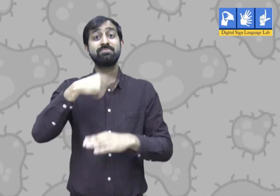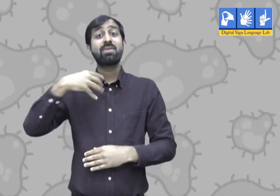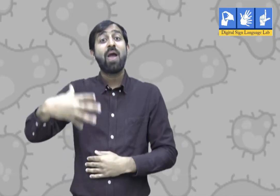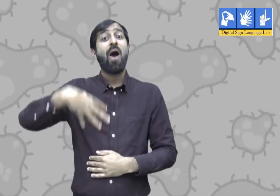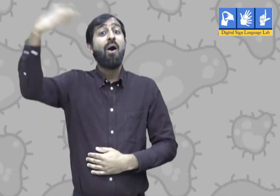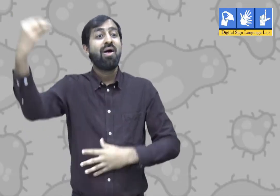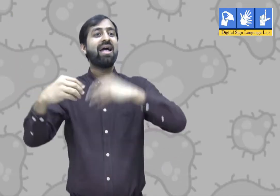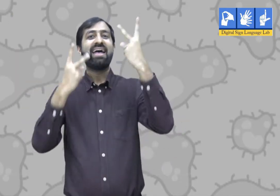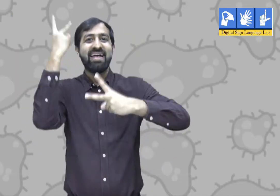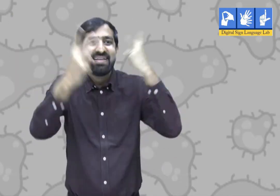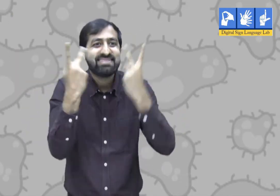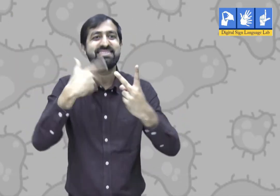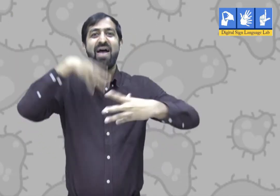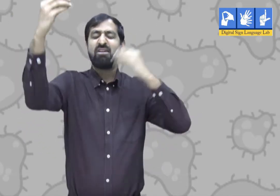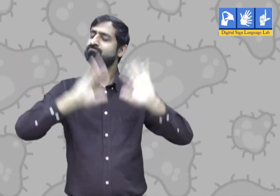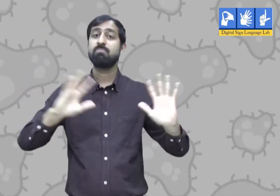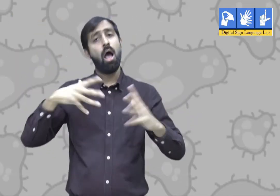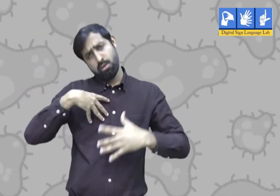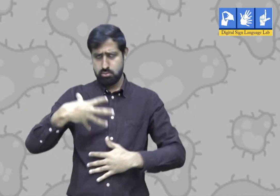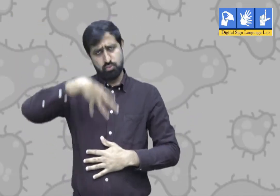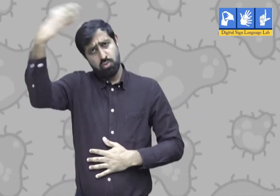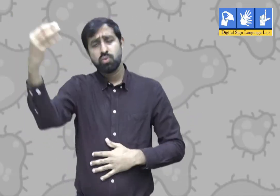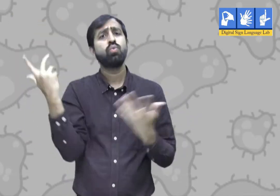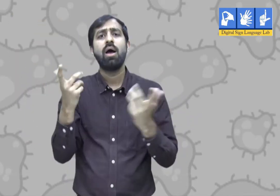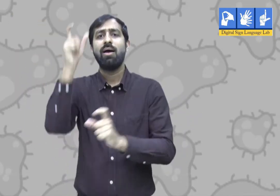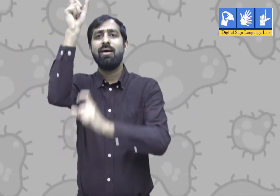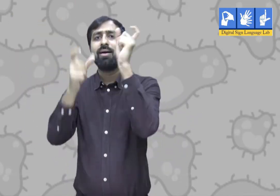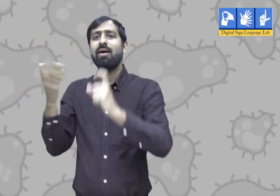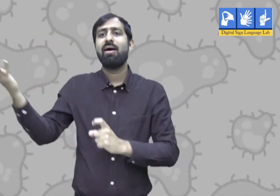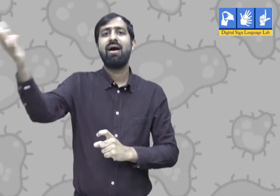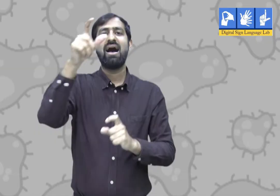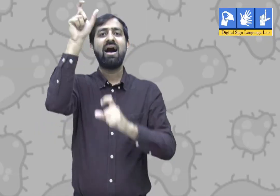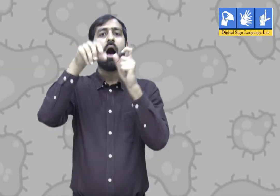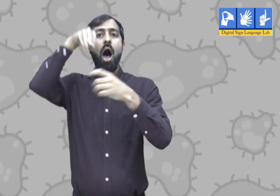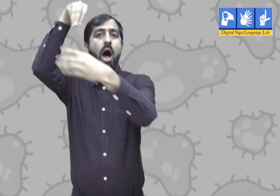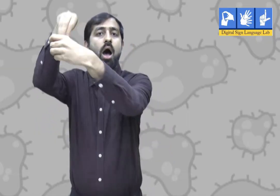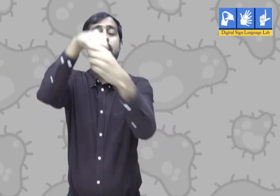If you go out and get in touch with an infected person